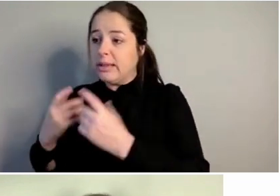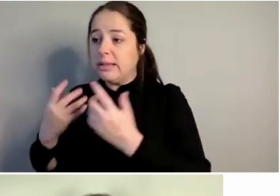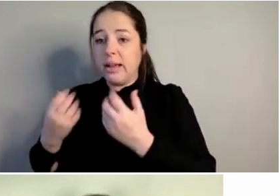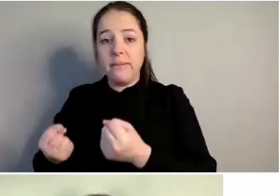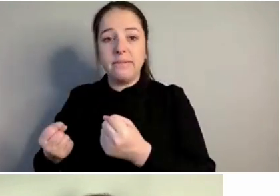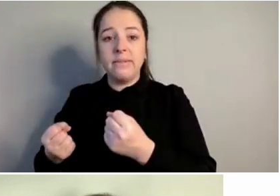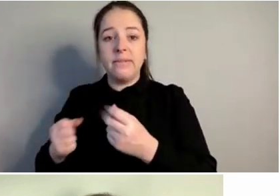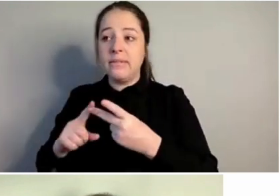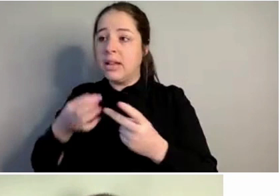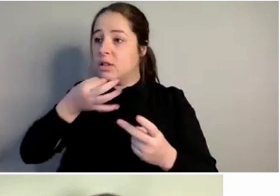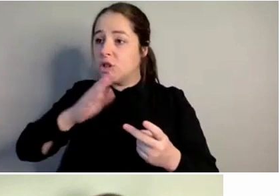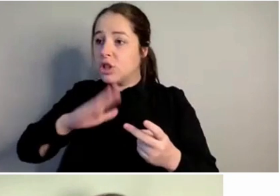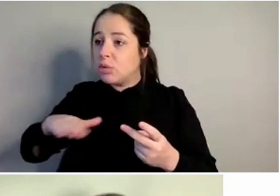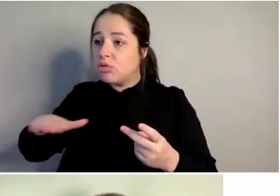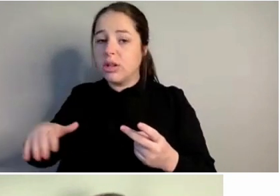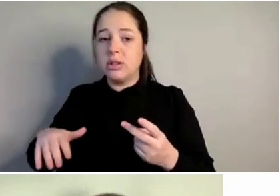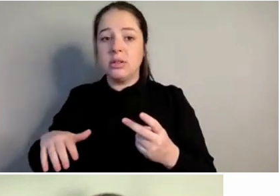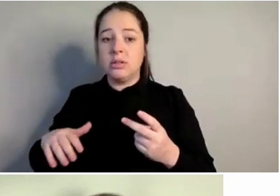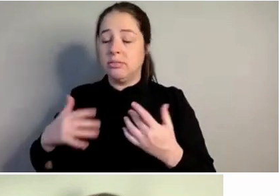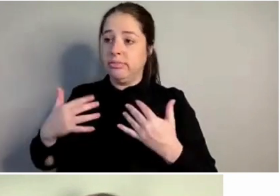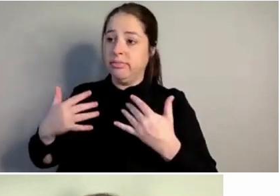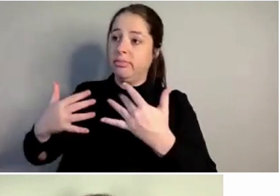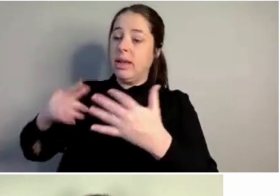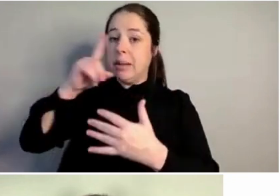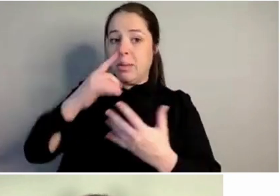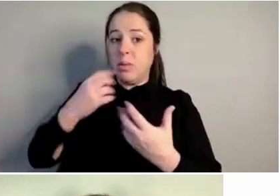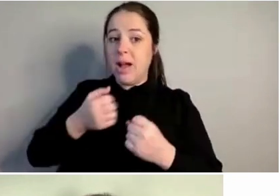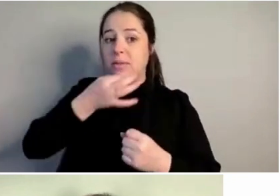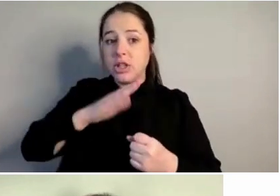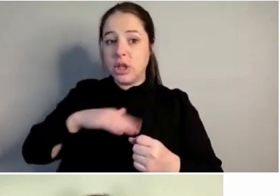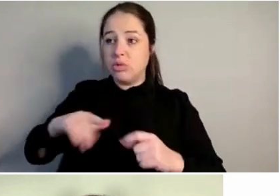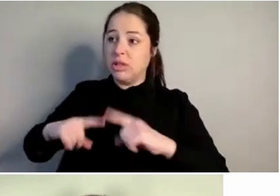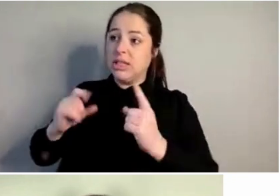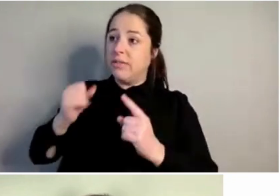We have children. Many people have children who have different phases in schools